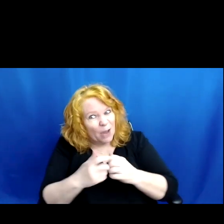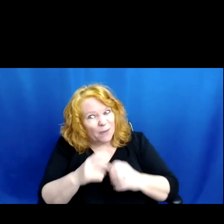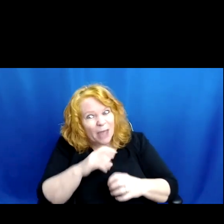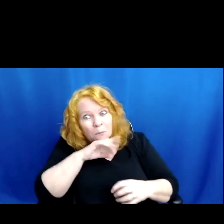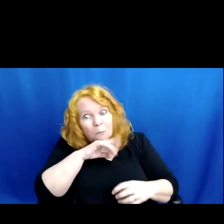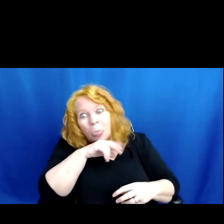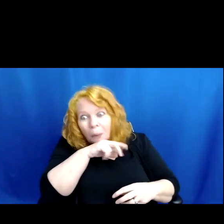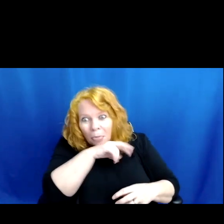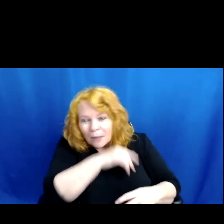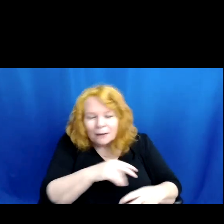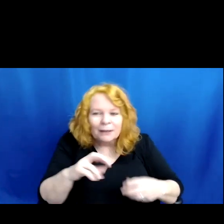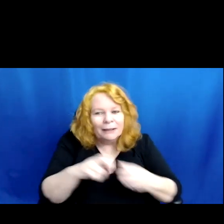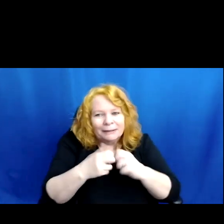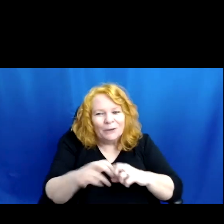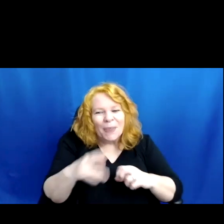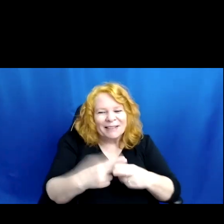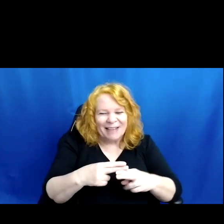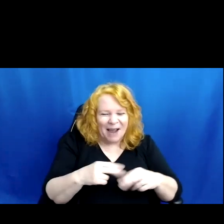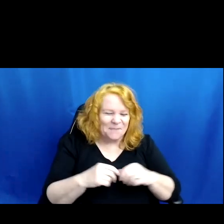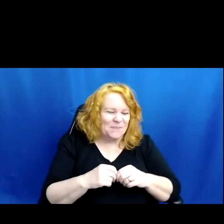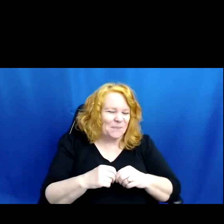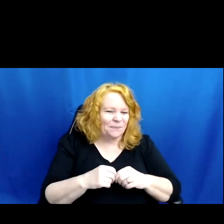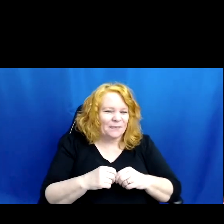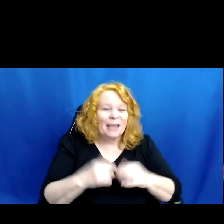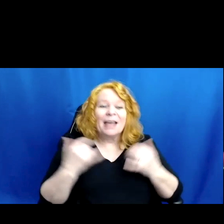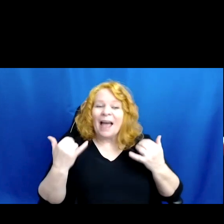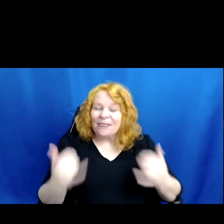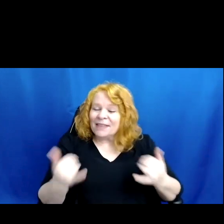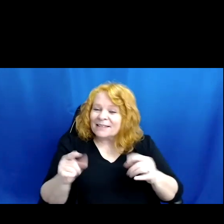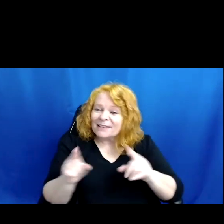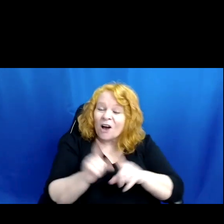And this is the dance he does for the children that they really like.